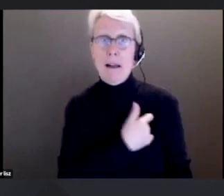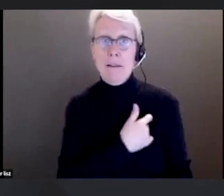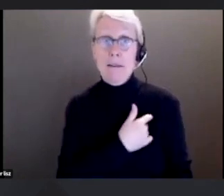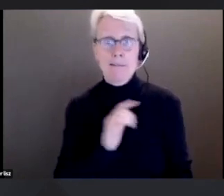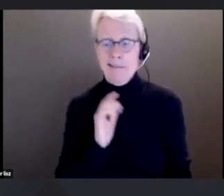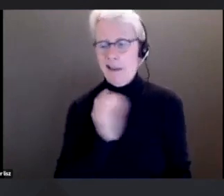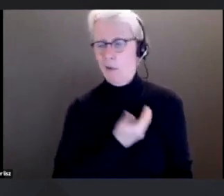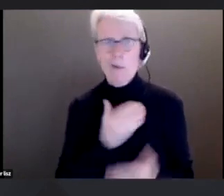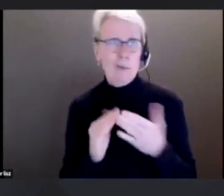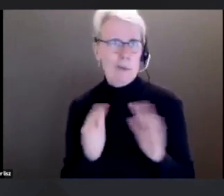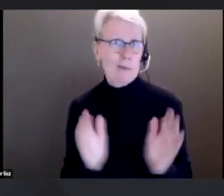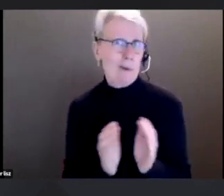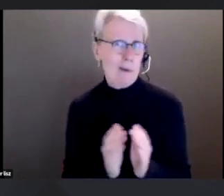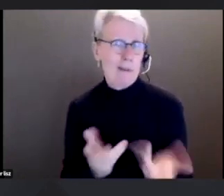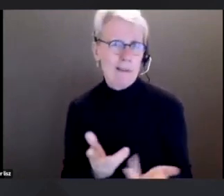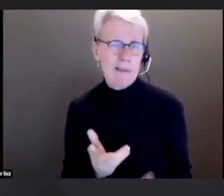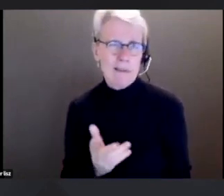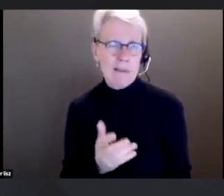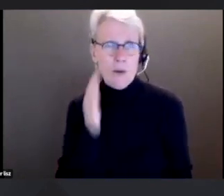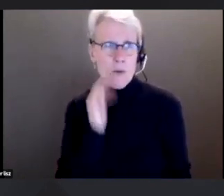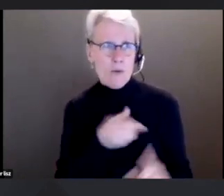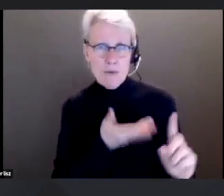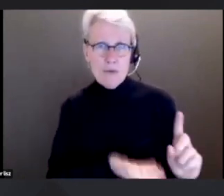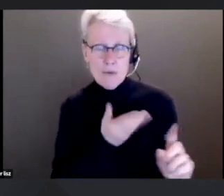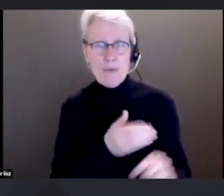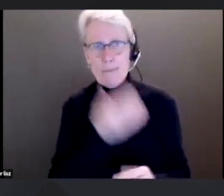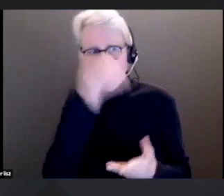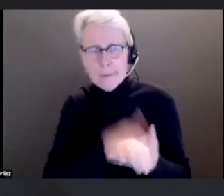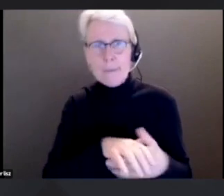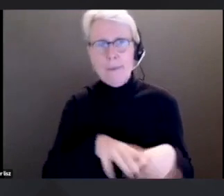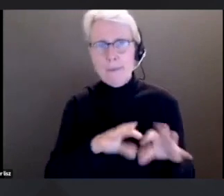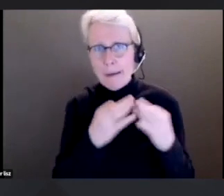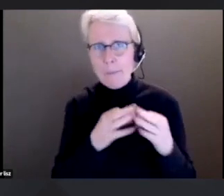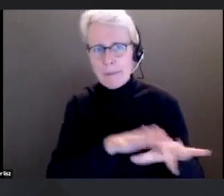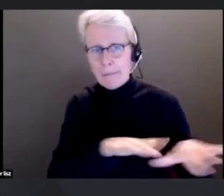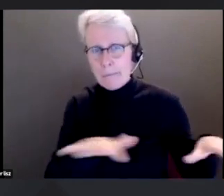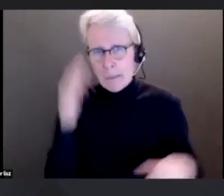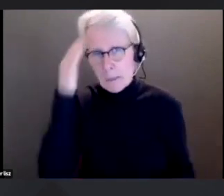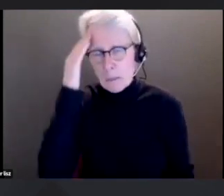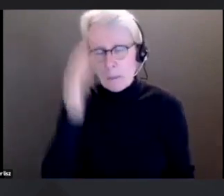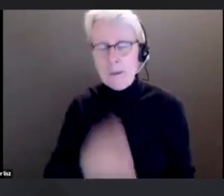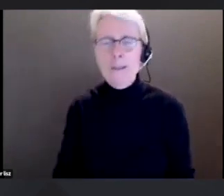But it's a very slow process. You start out just, you build that trust, right?